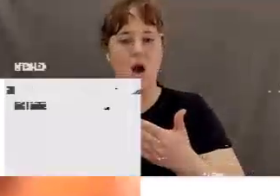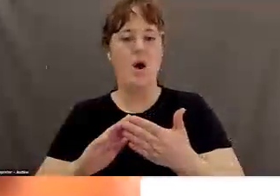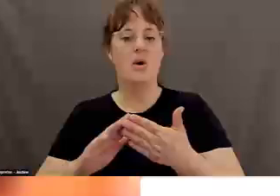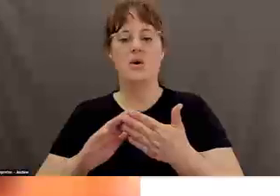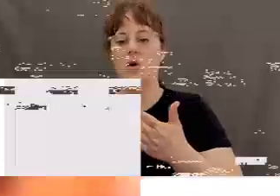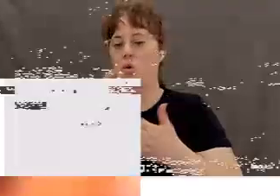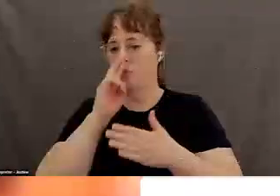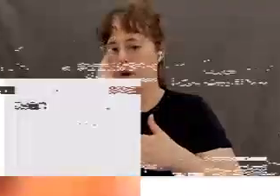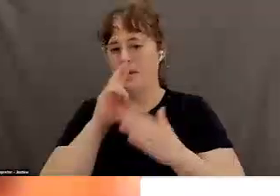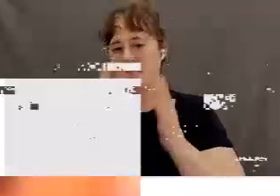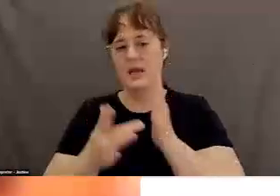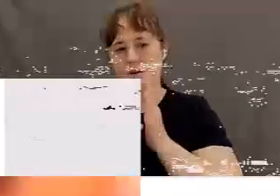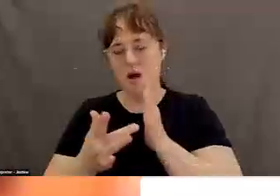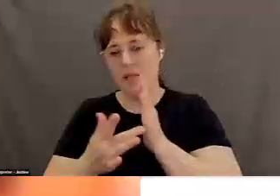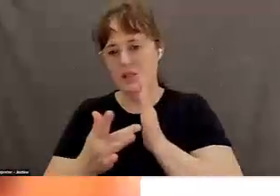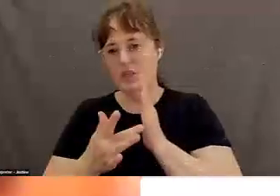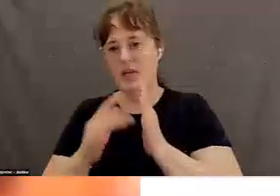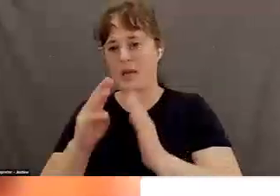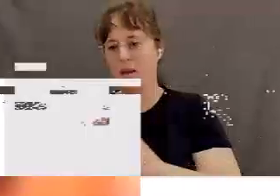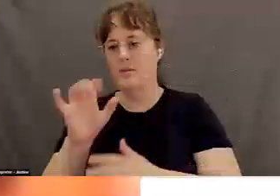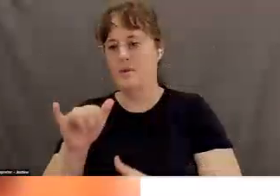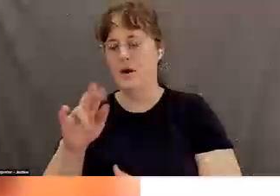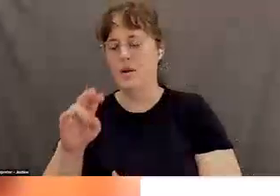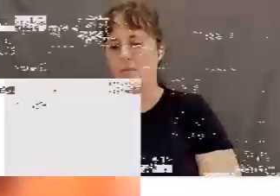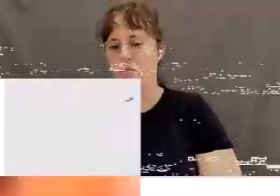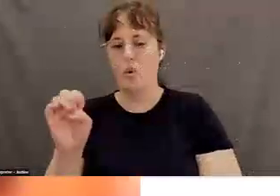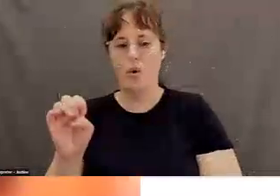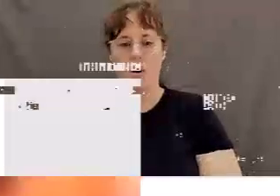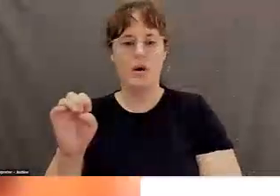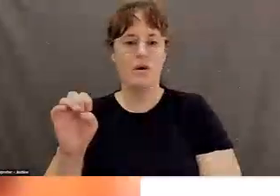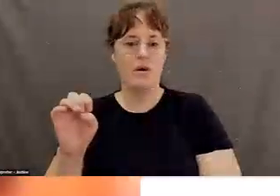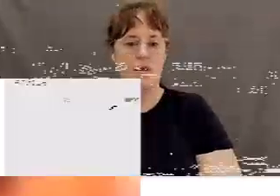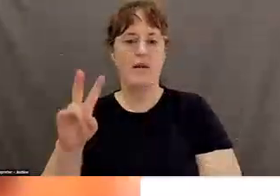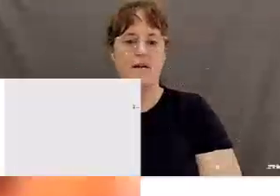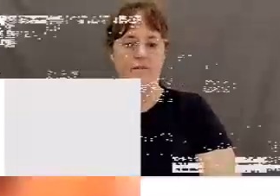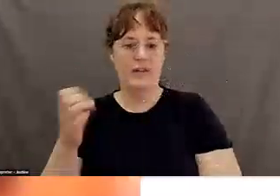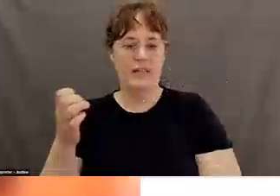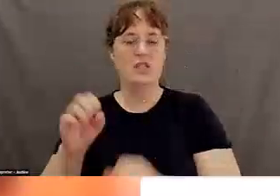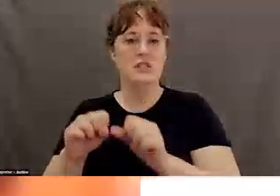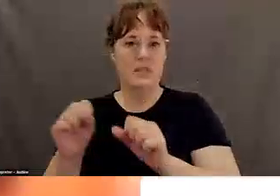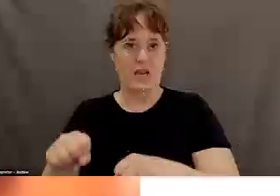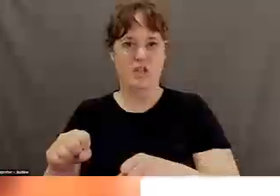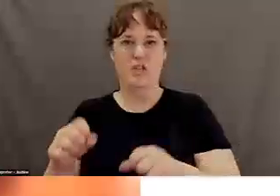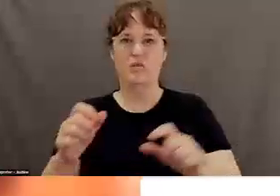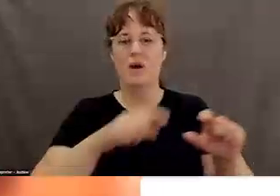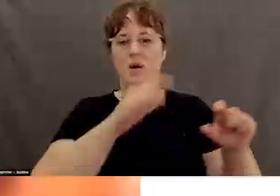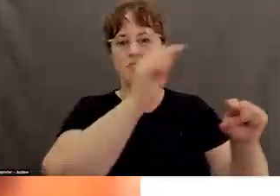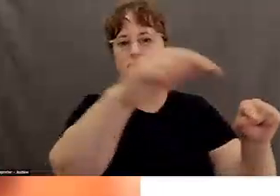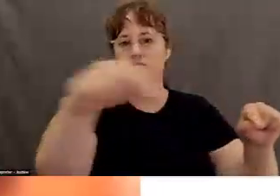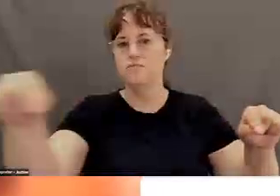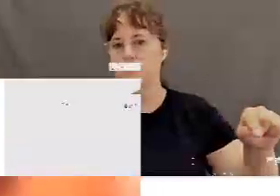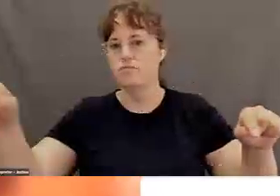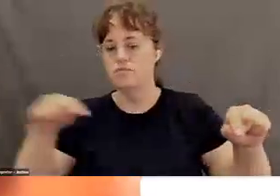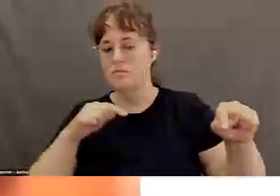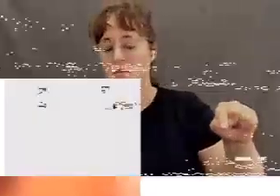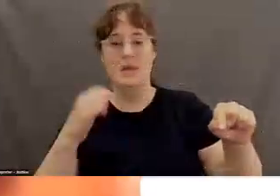Boardroom: and at the Marymore Village Station. And for those interested in taking it all in, I encourage